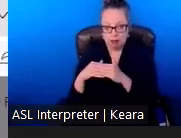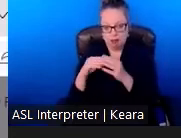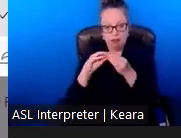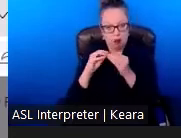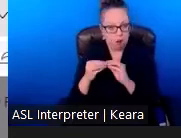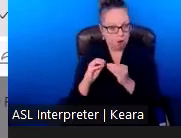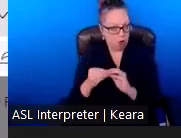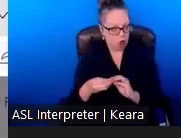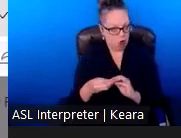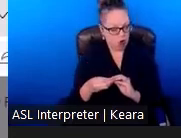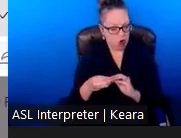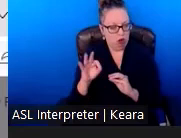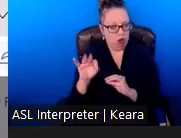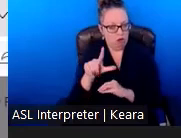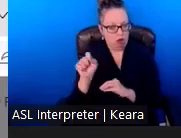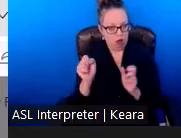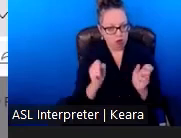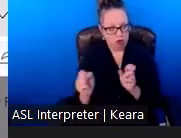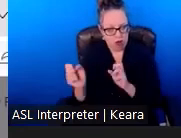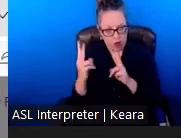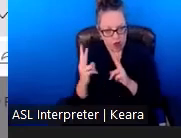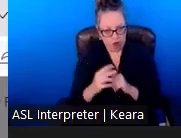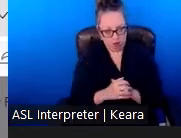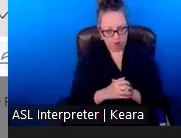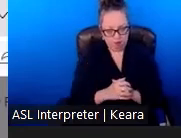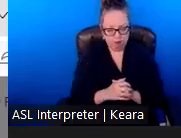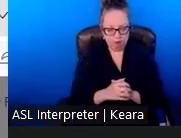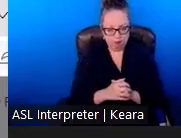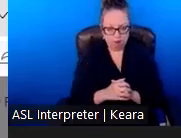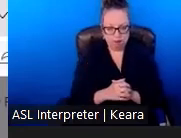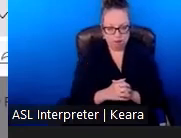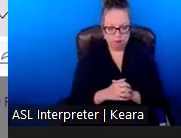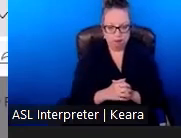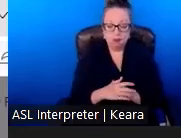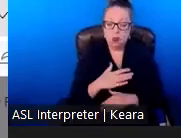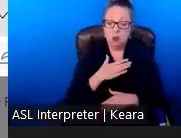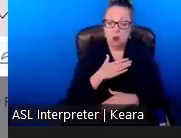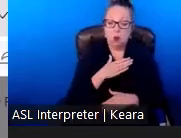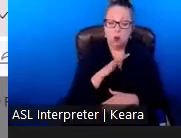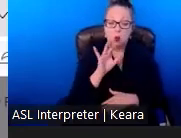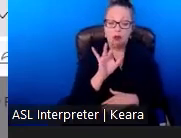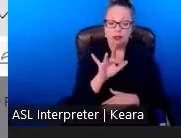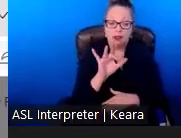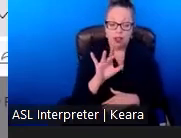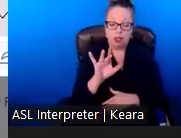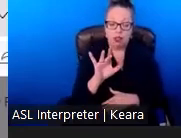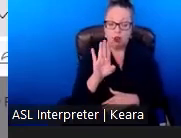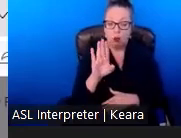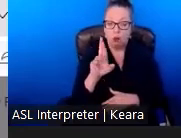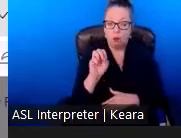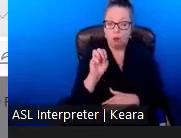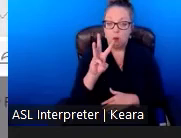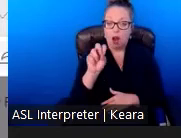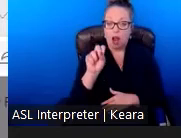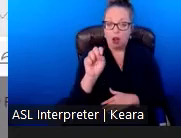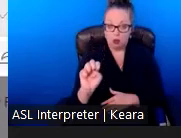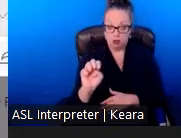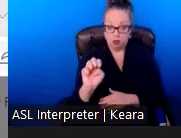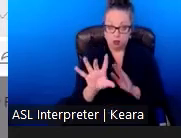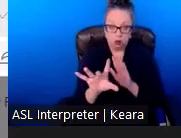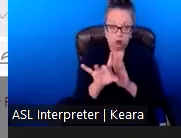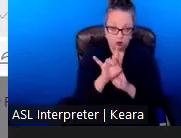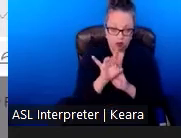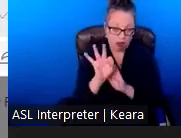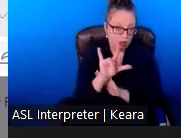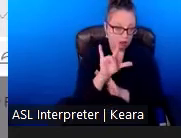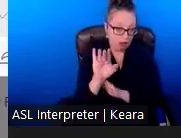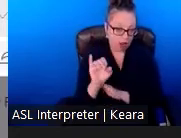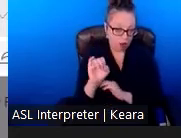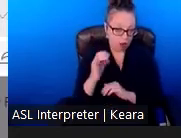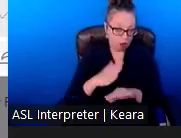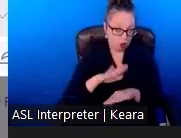files that can be uploaded. Click the browse button to locate the files on your computer,